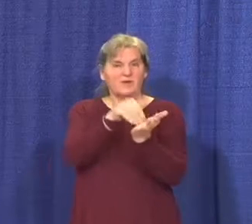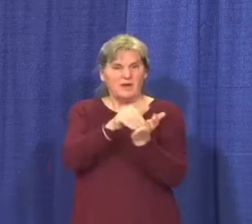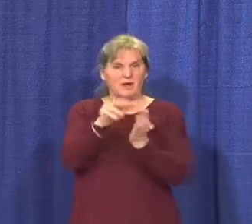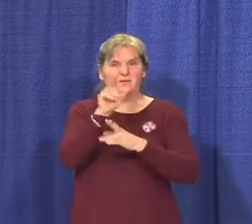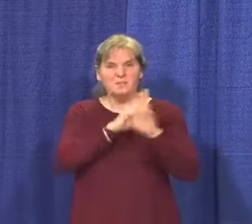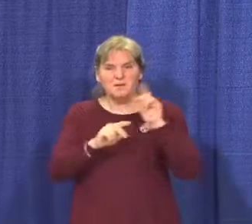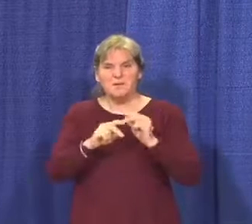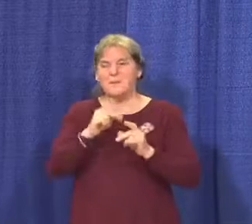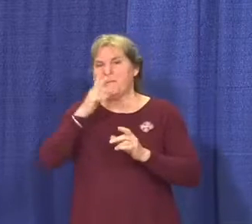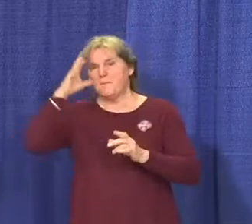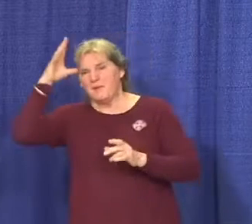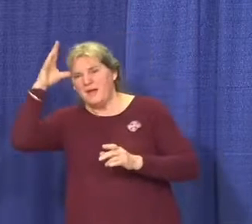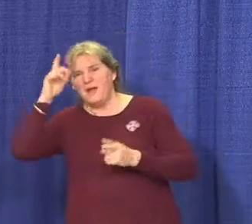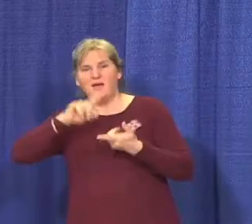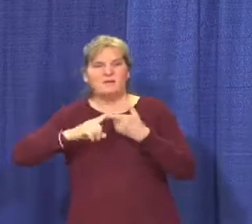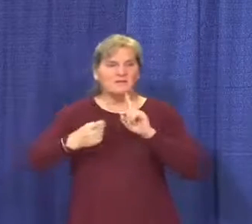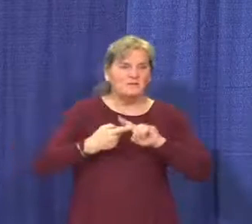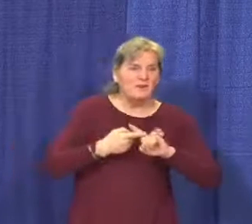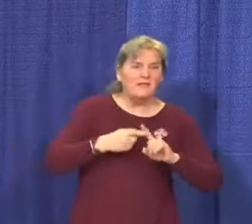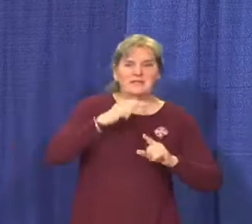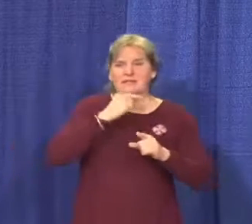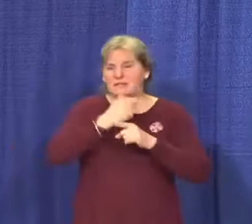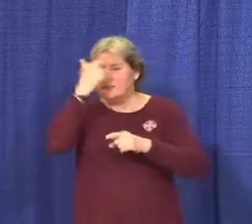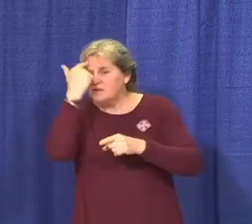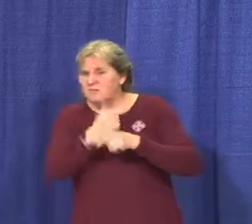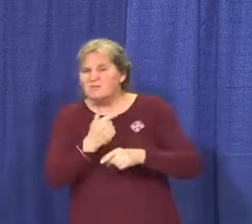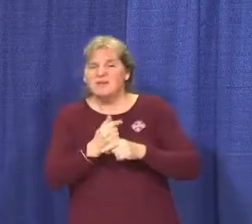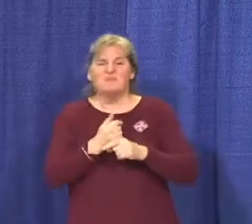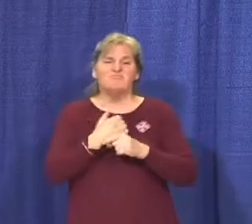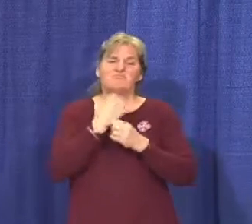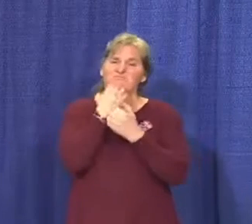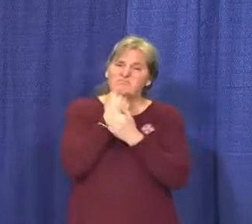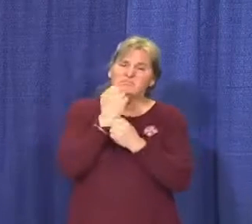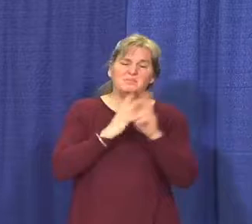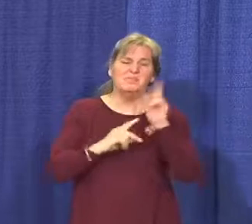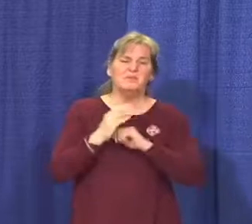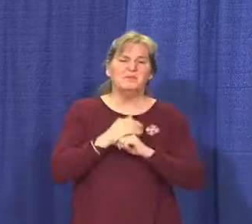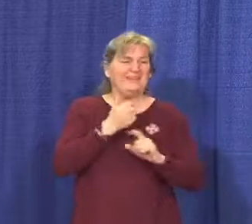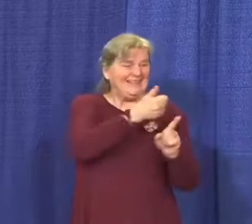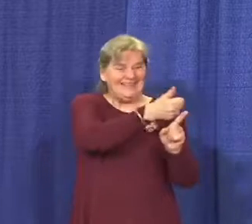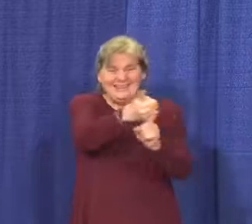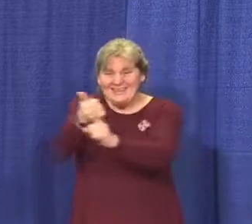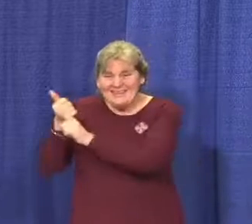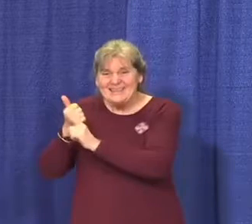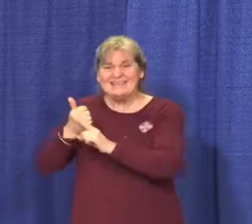siblings, friends, and loved ones. Every single Canadian has